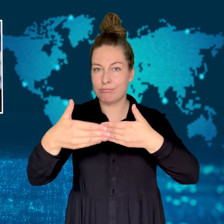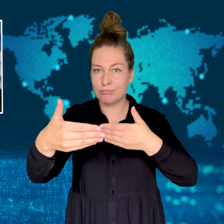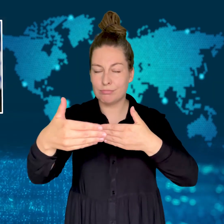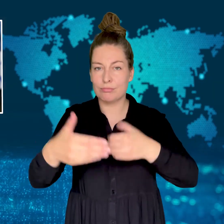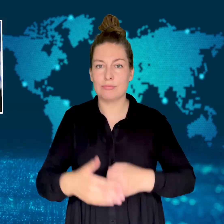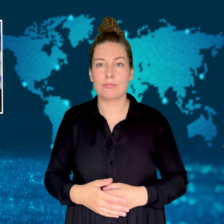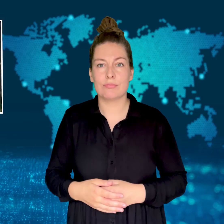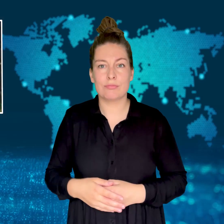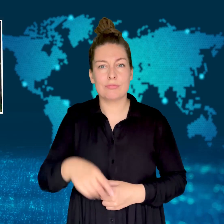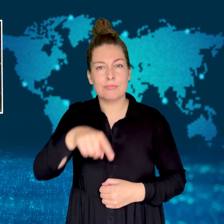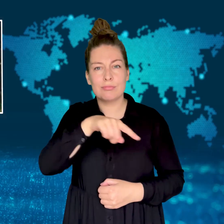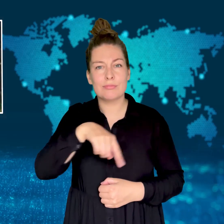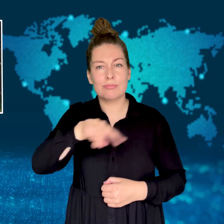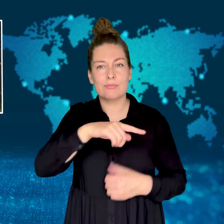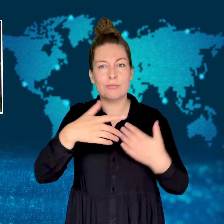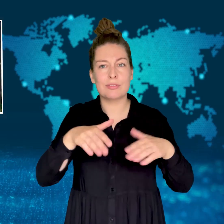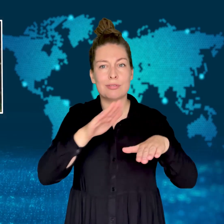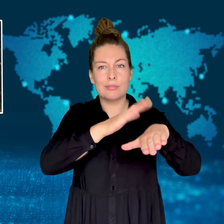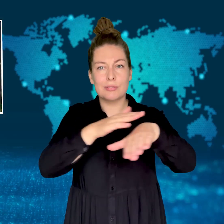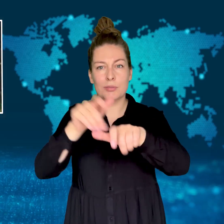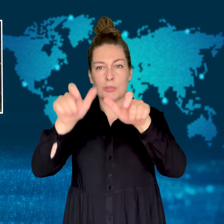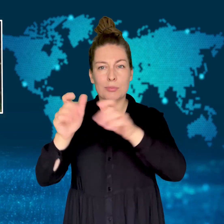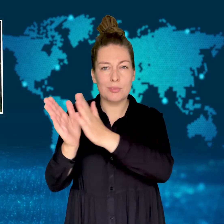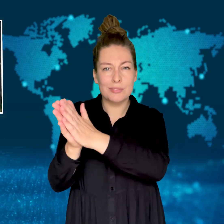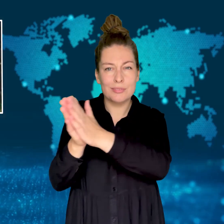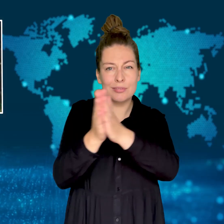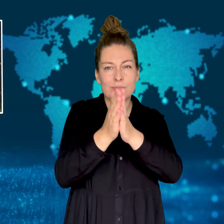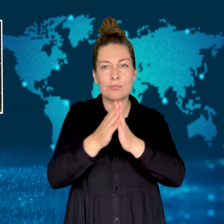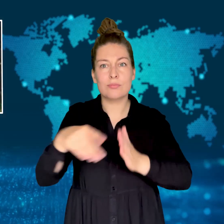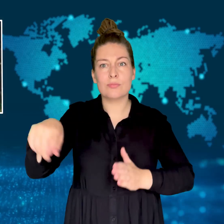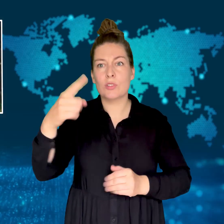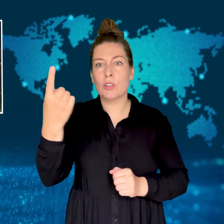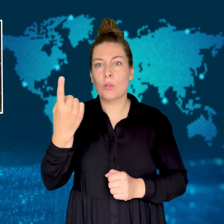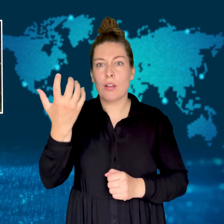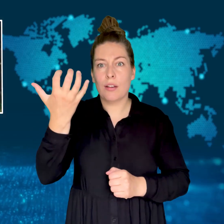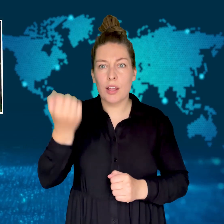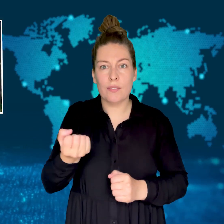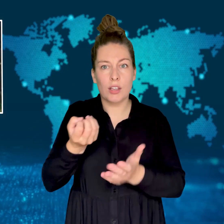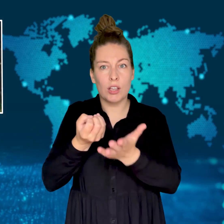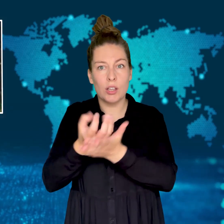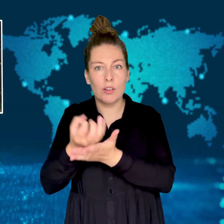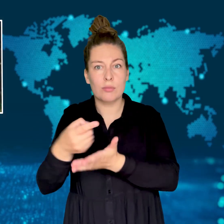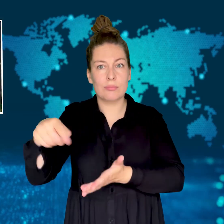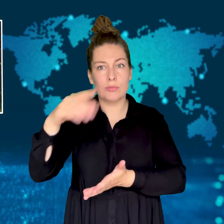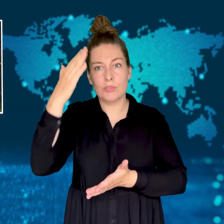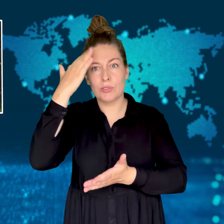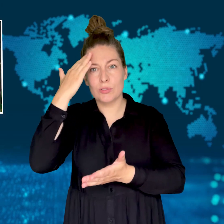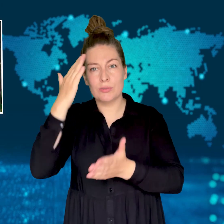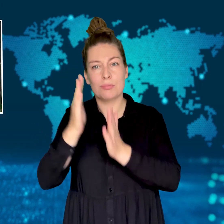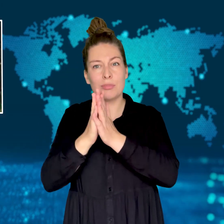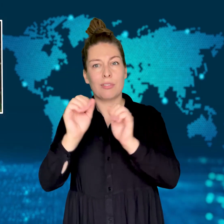They were asking anyone with information to come forward and contact Crime Stoppers.